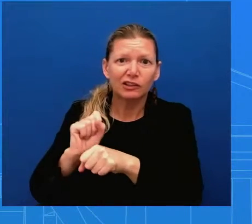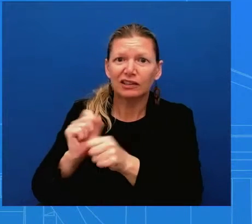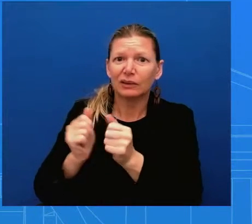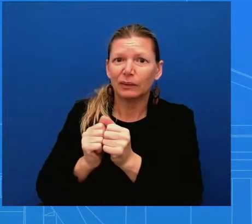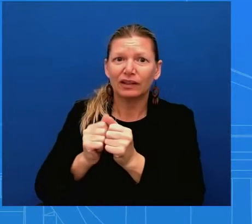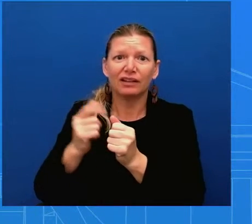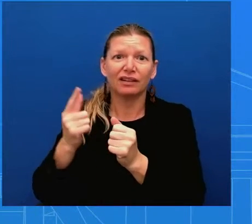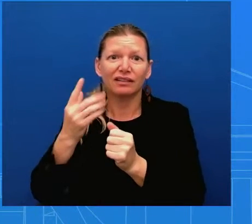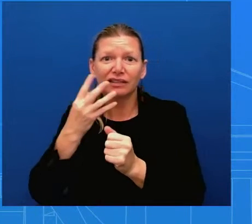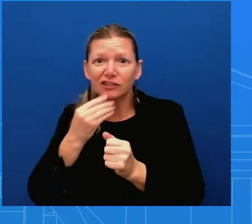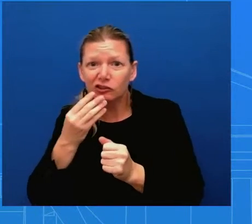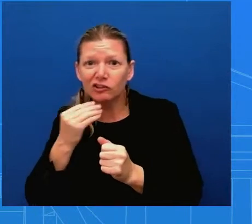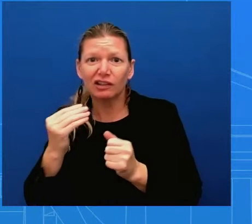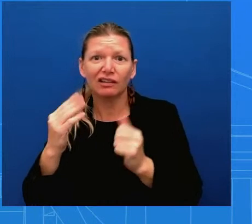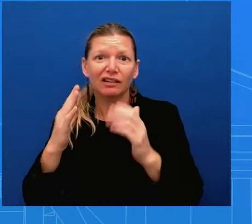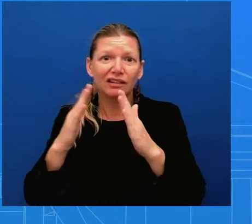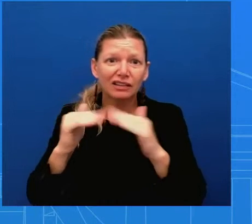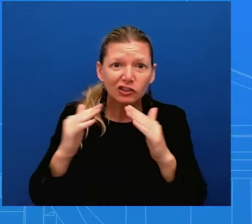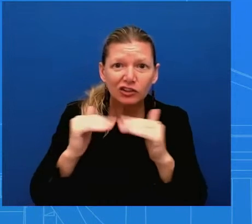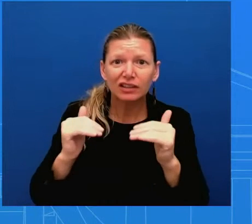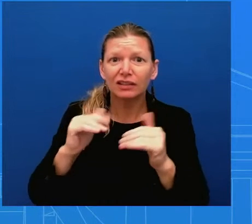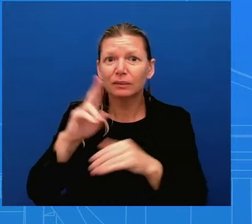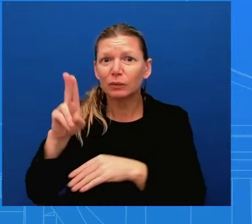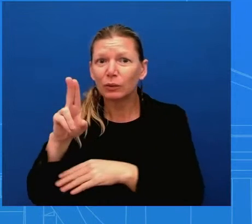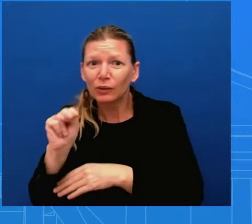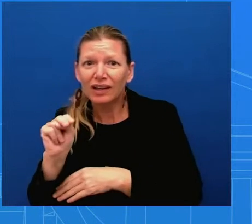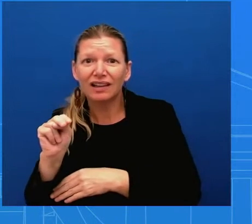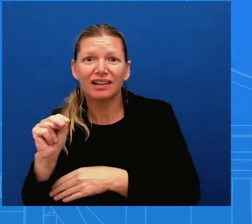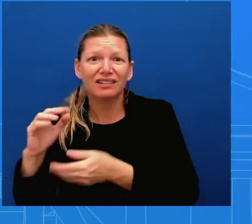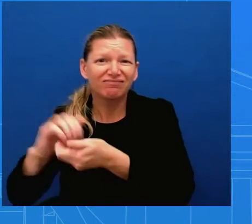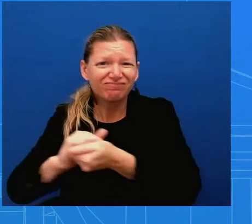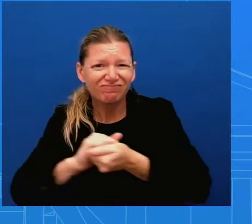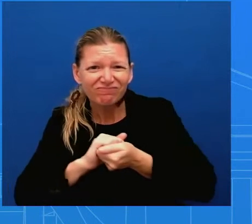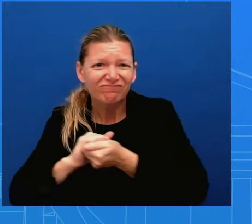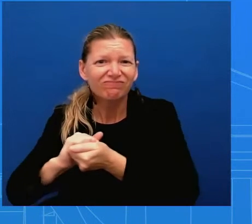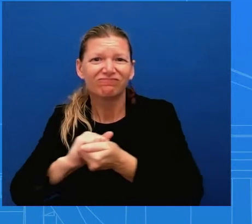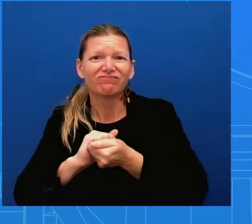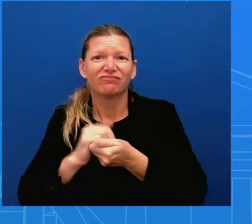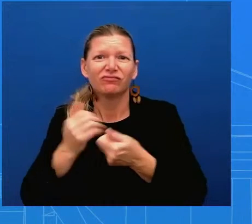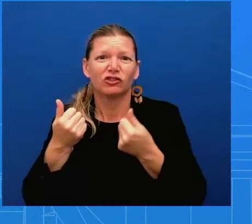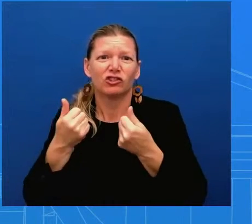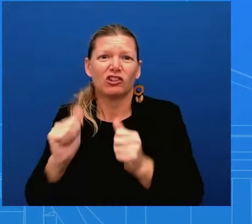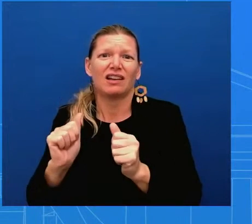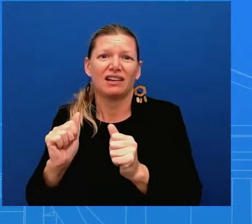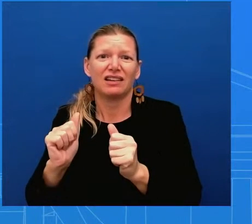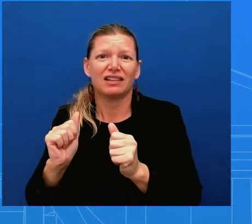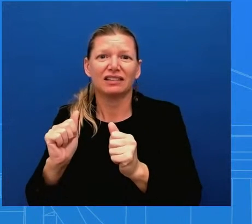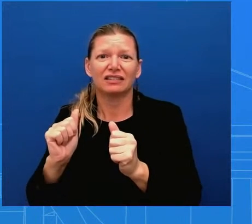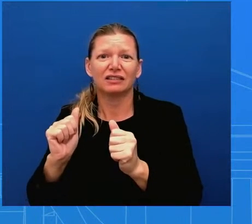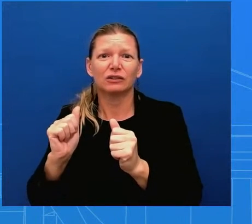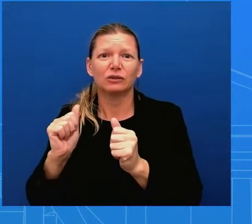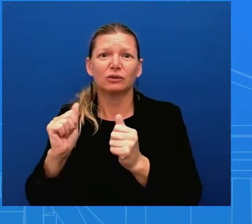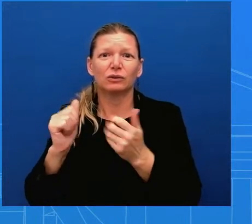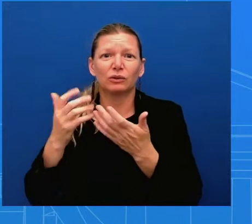including airdrops and the work to get this pier in place to begin to surge humanitarian assistance in by sea.